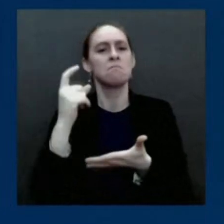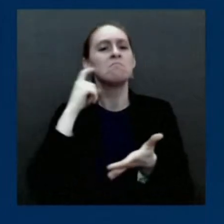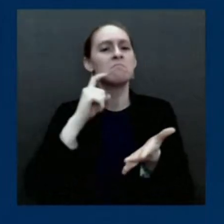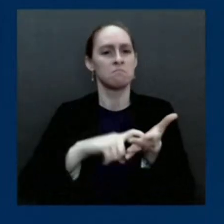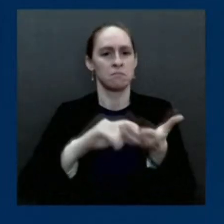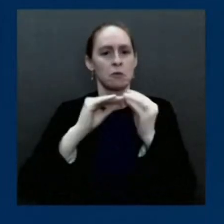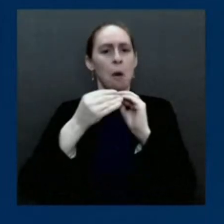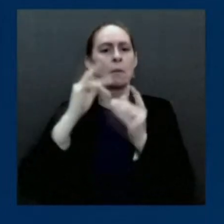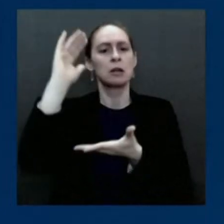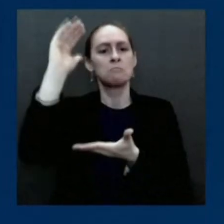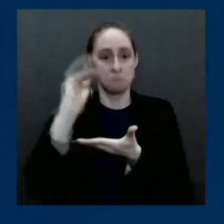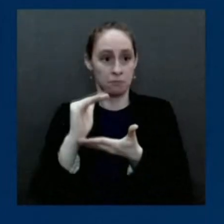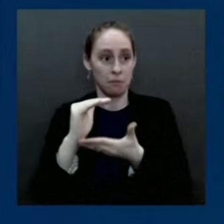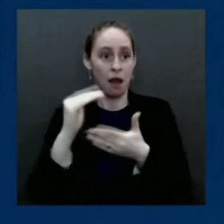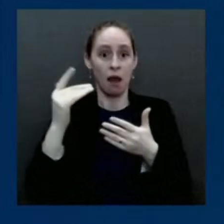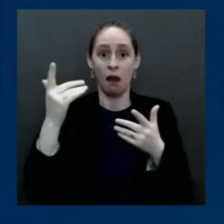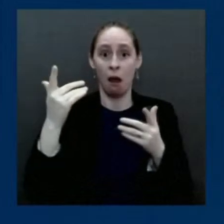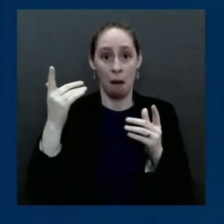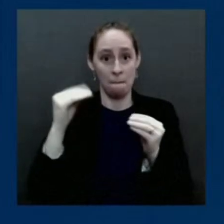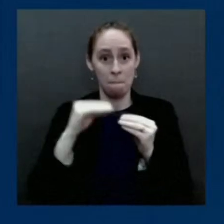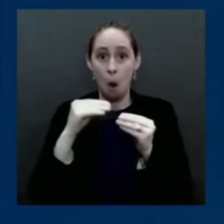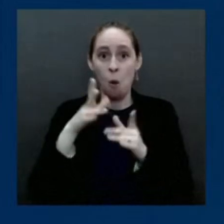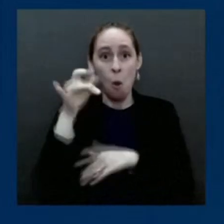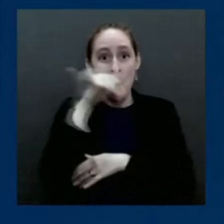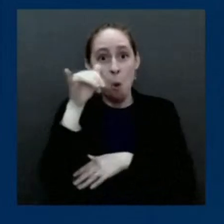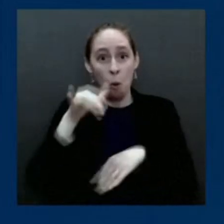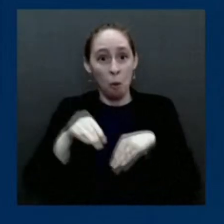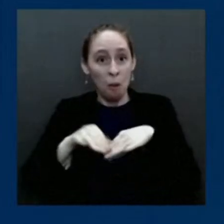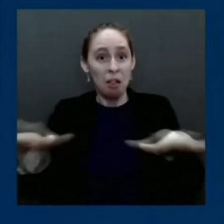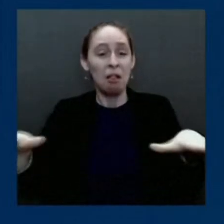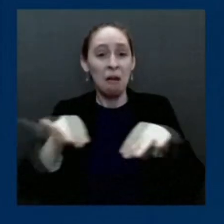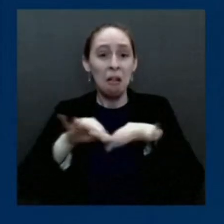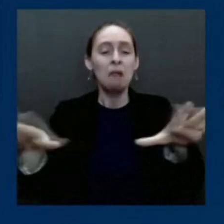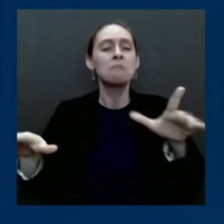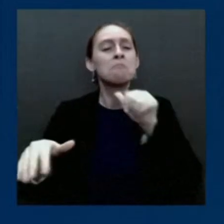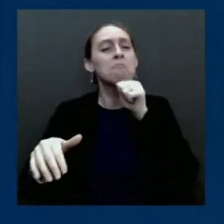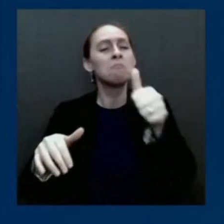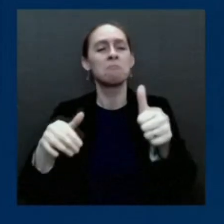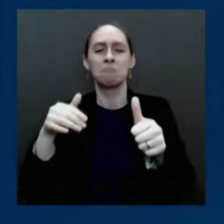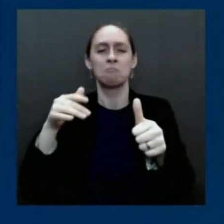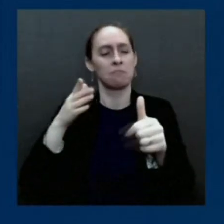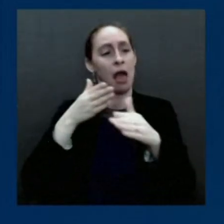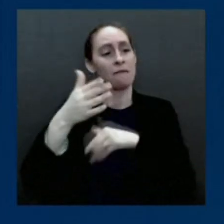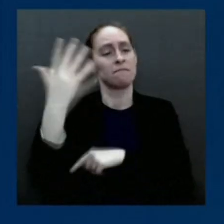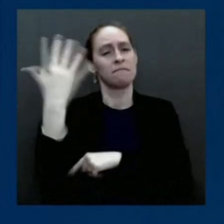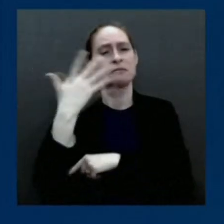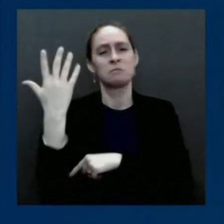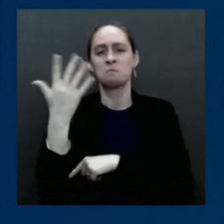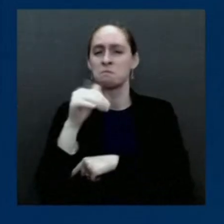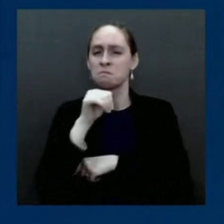TWO YEARS OF UNDERSTANDING TRANCE MISSIBILITY AND A LOT OF